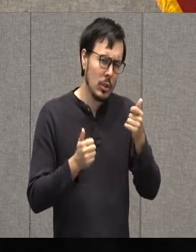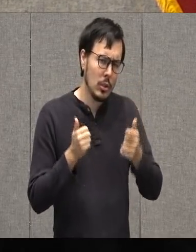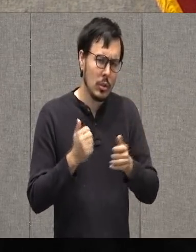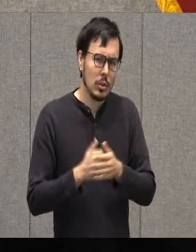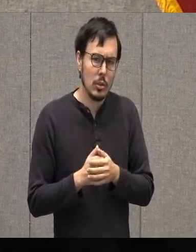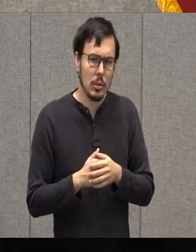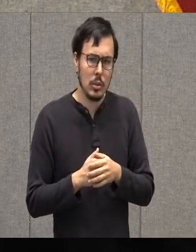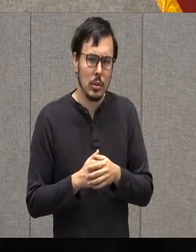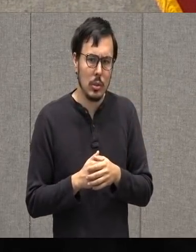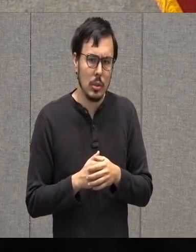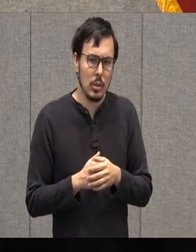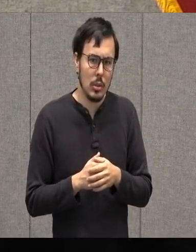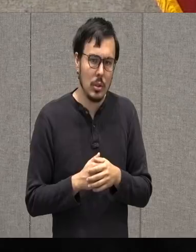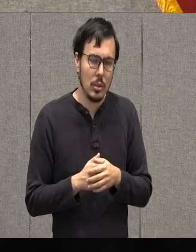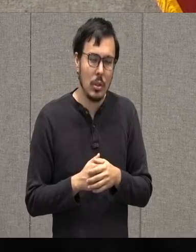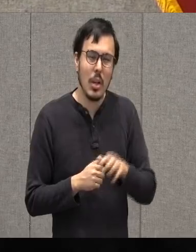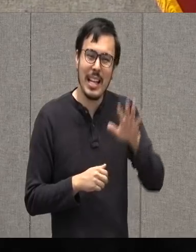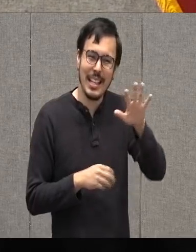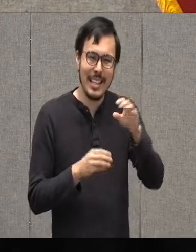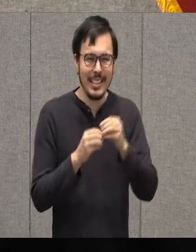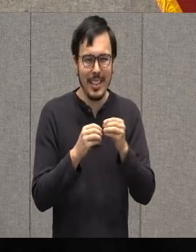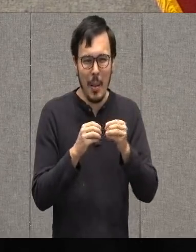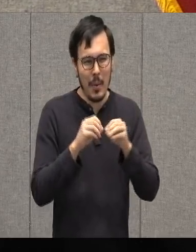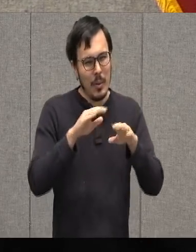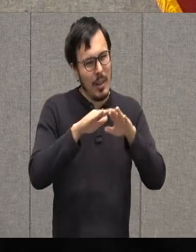His estimate was just a little bit too low